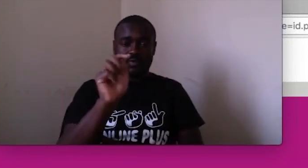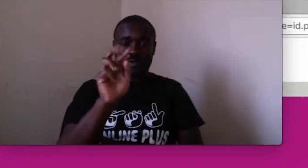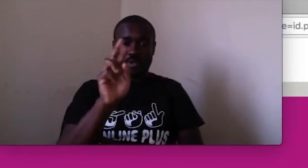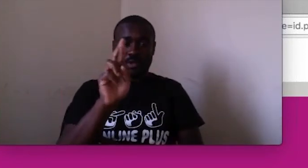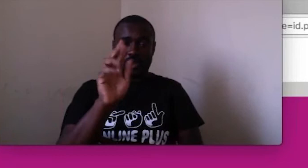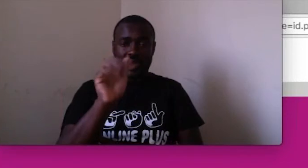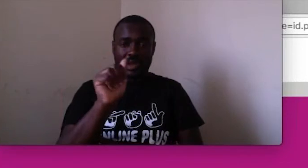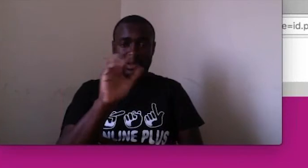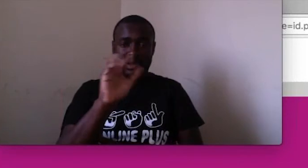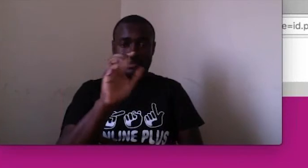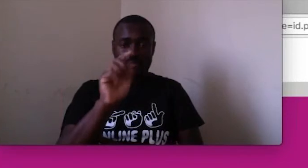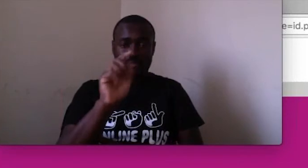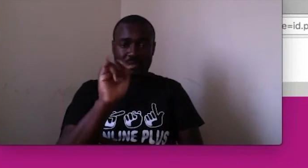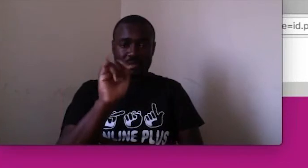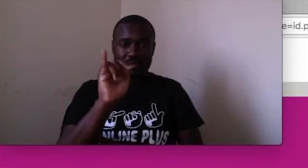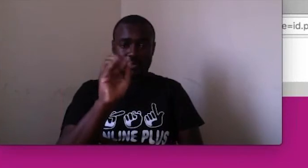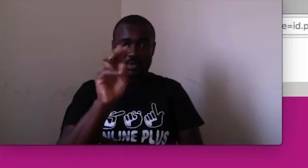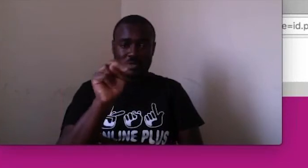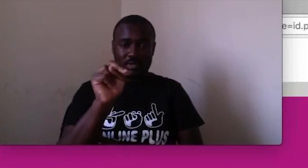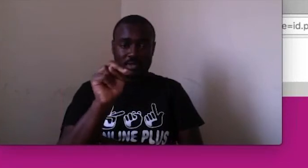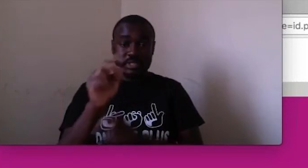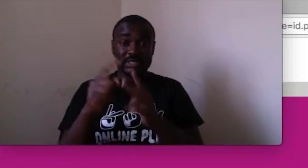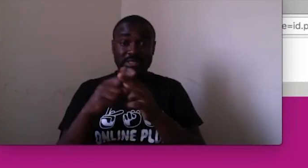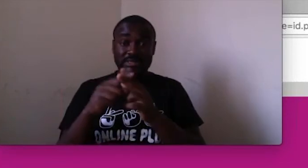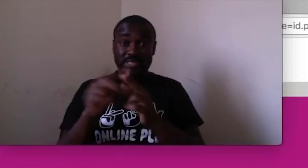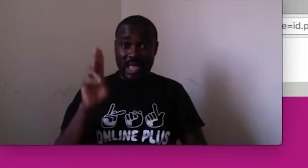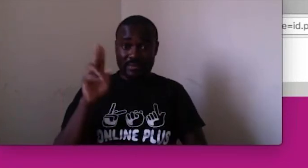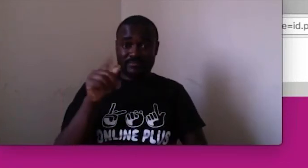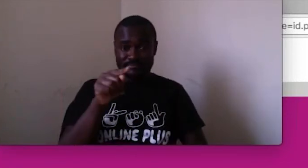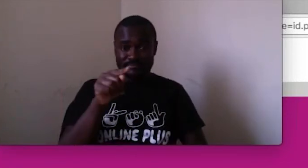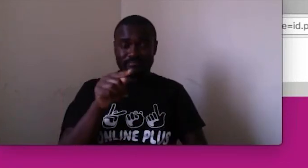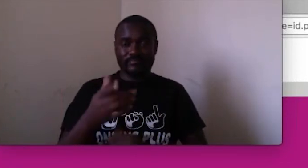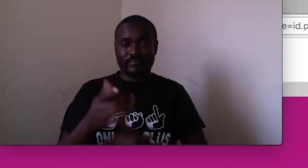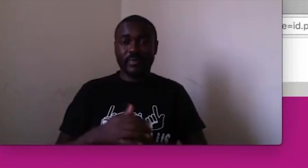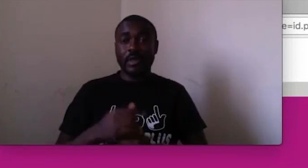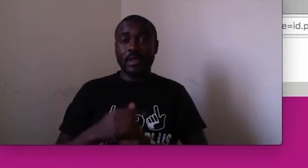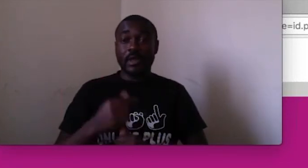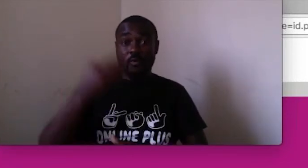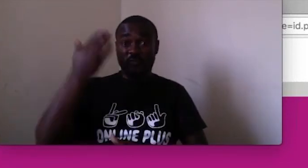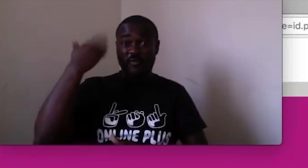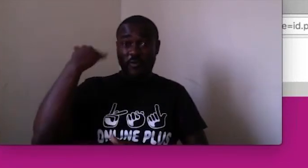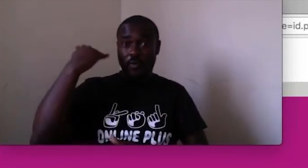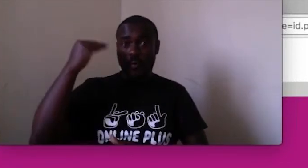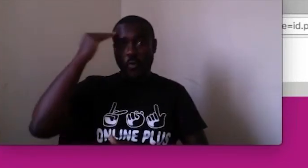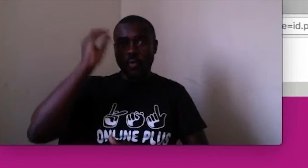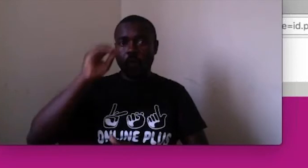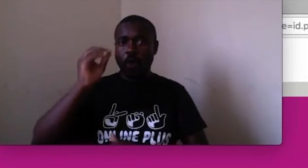that thing I wish I knew was the traction for my start-up